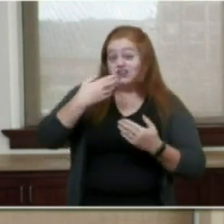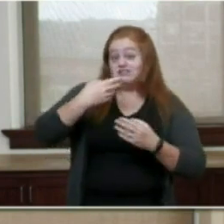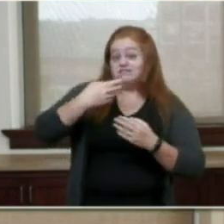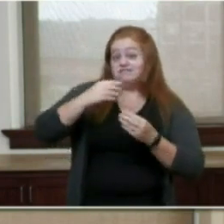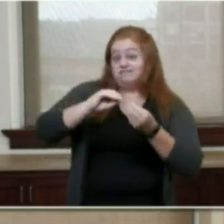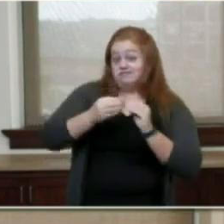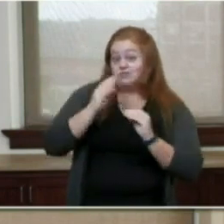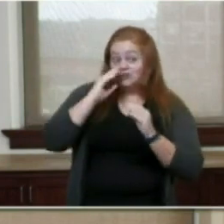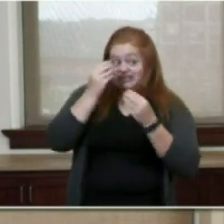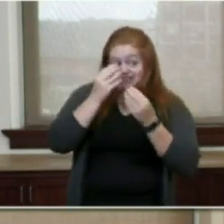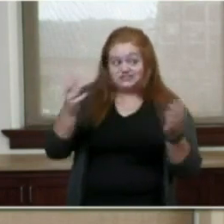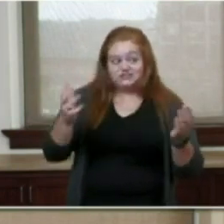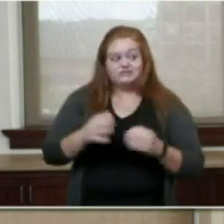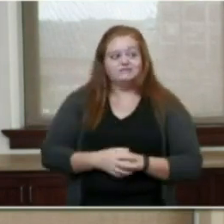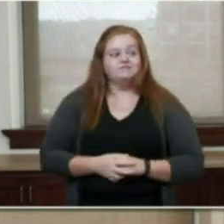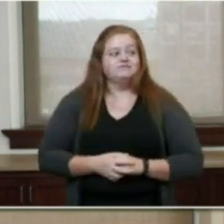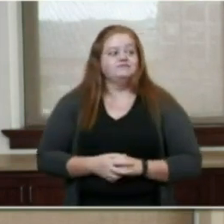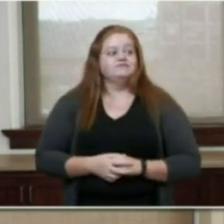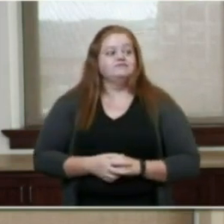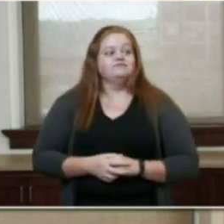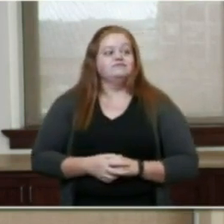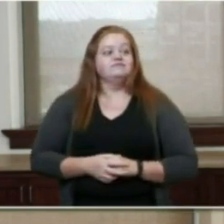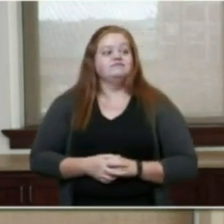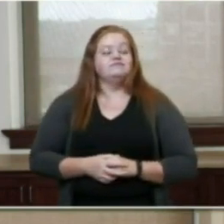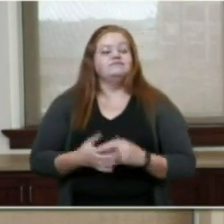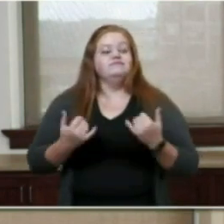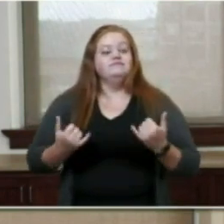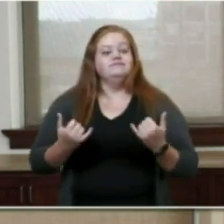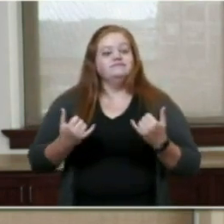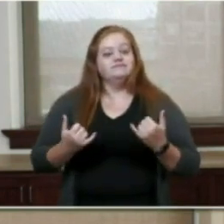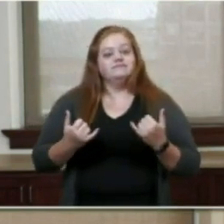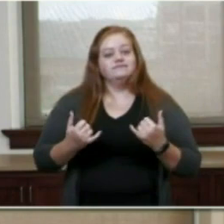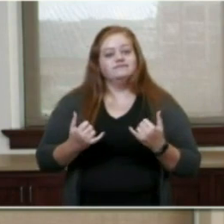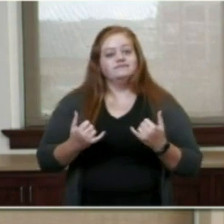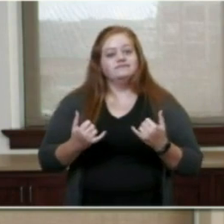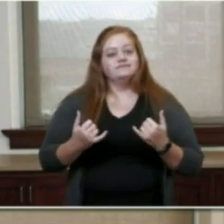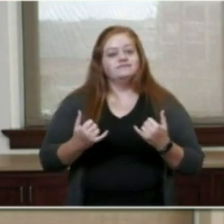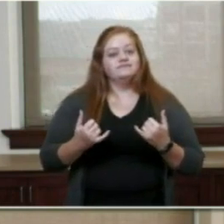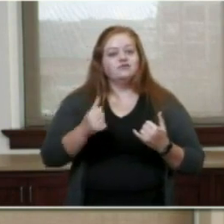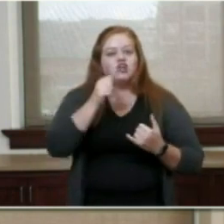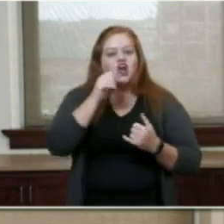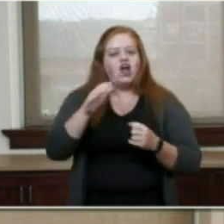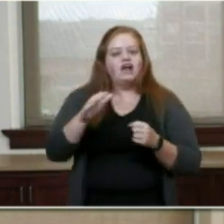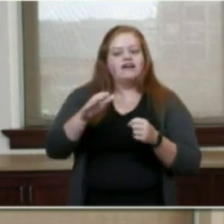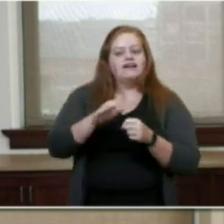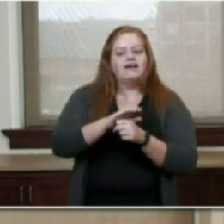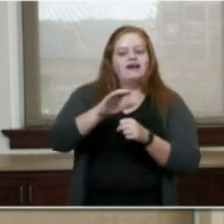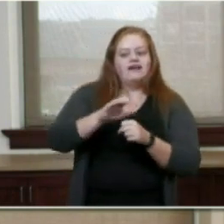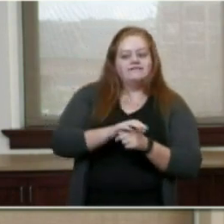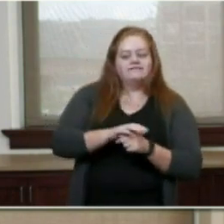share that. But um but we don't the we don't have enough cases. Uh Well that's